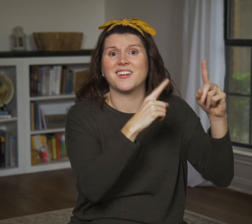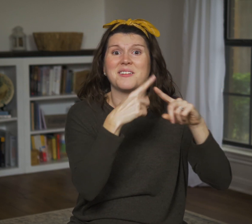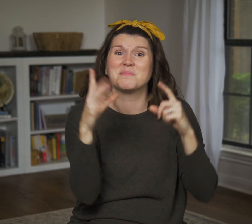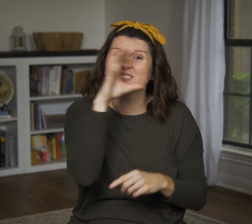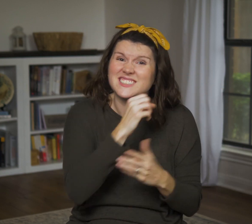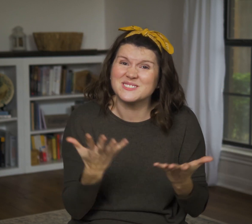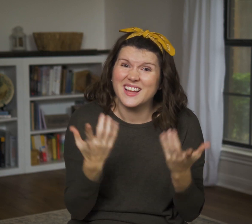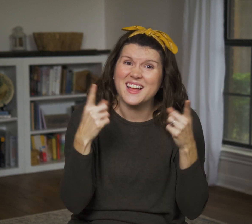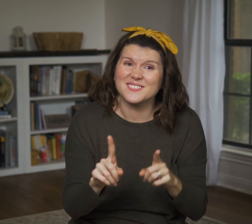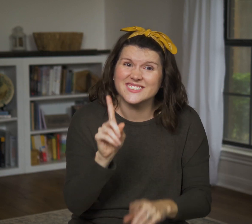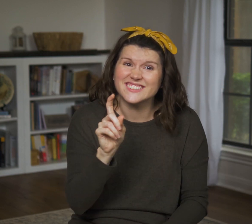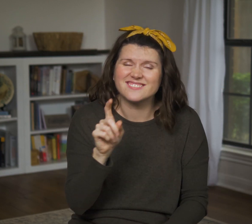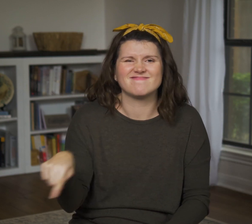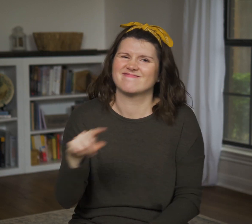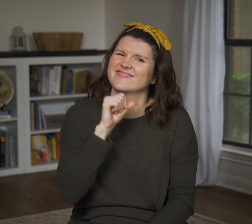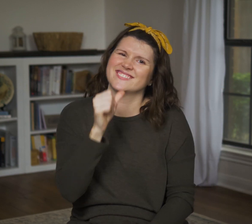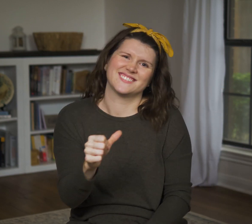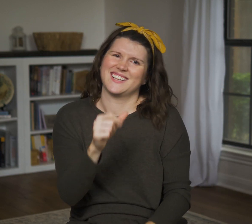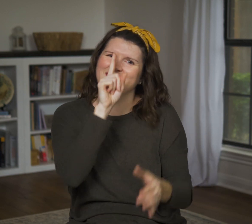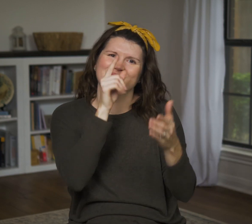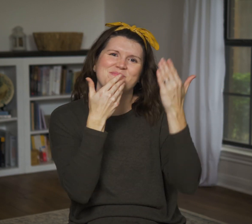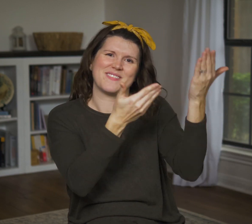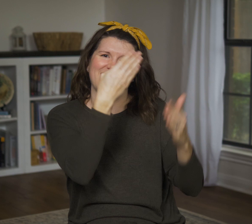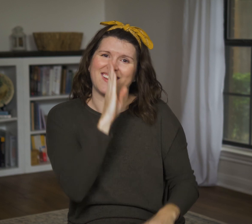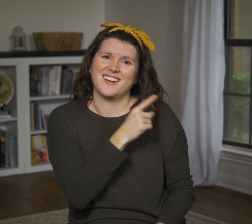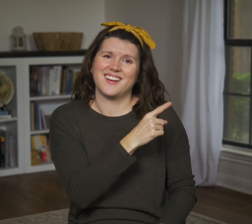But, spoiler alert, they don’t.